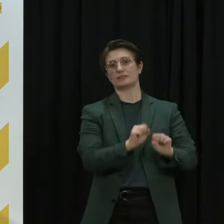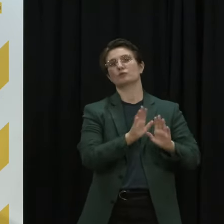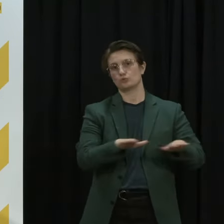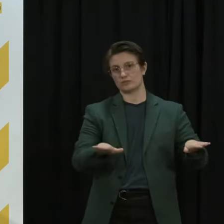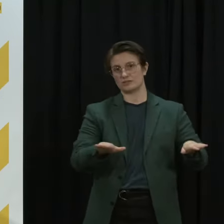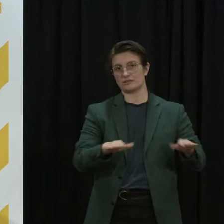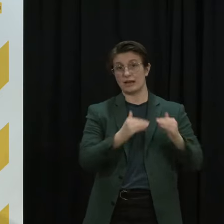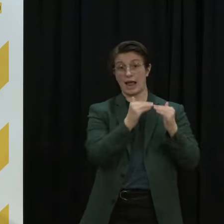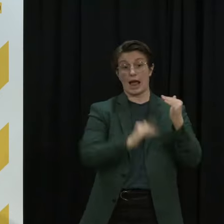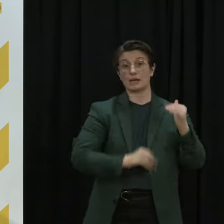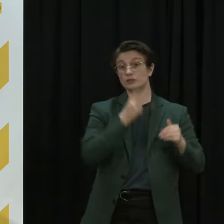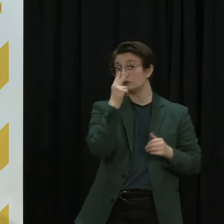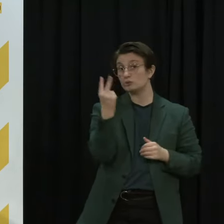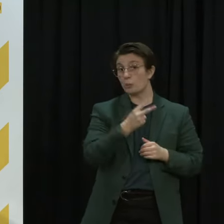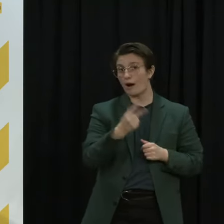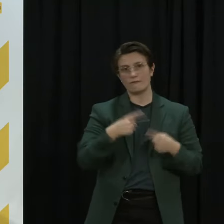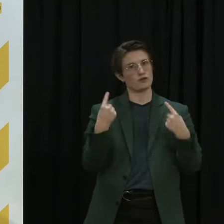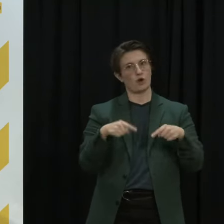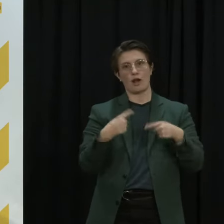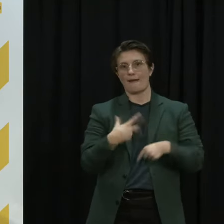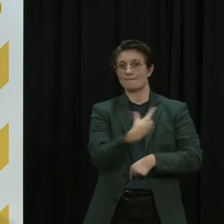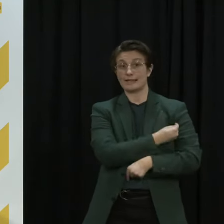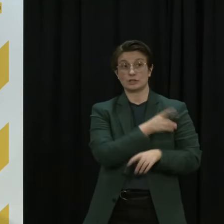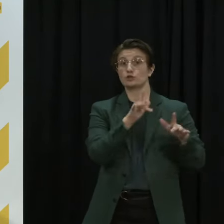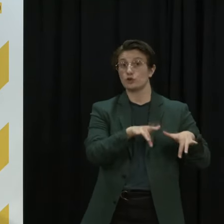my message to them is that the best way you can show that love towards your children is to get